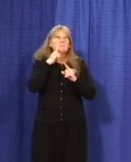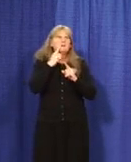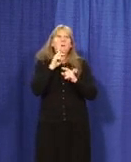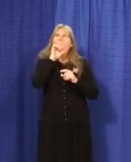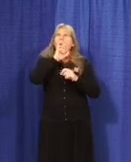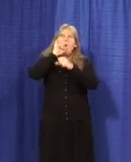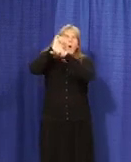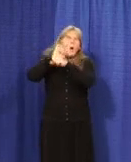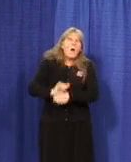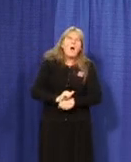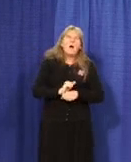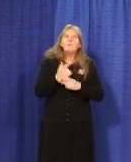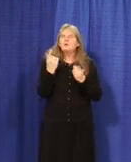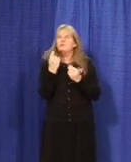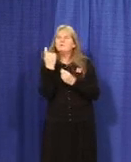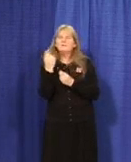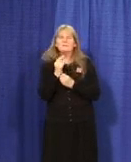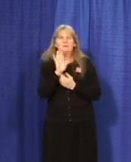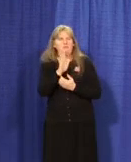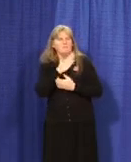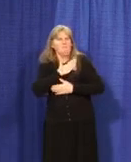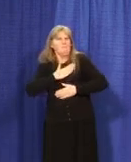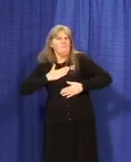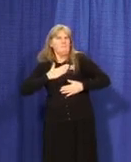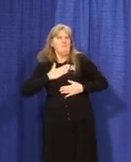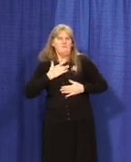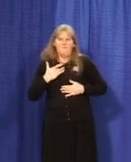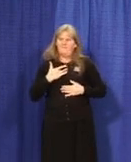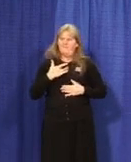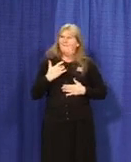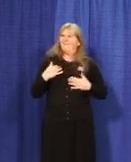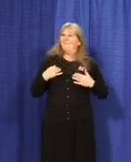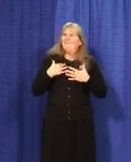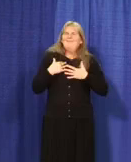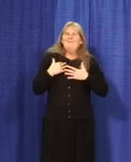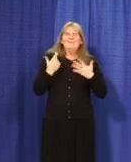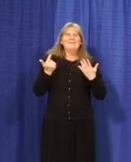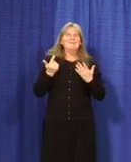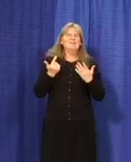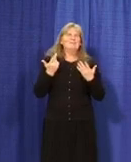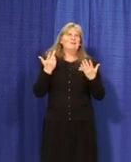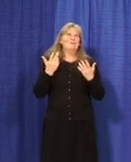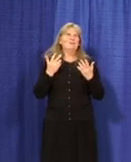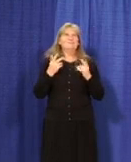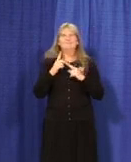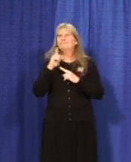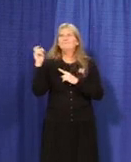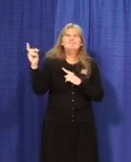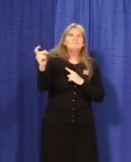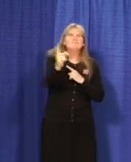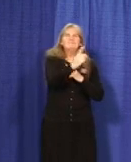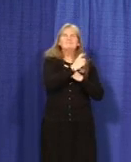an old hobby or pastime. What makes you feel good? If it is a walk around the block, or clearing snow for your